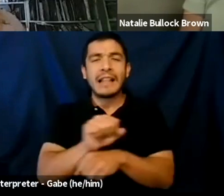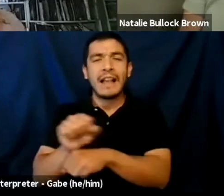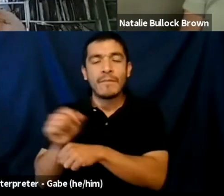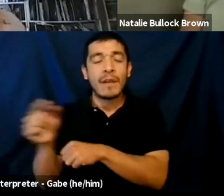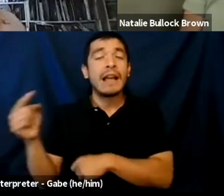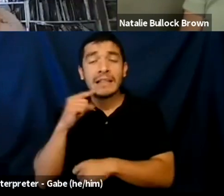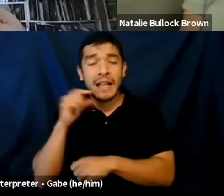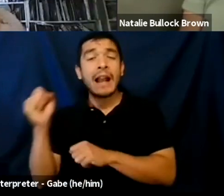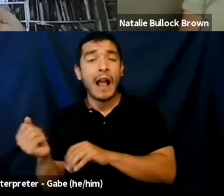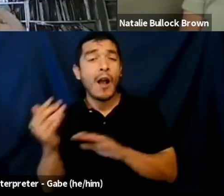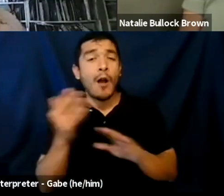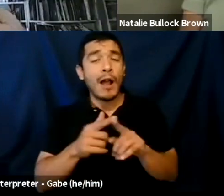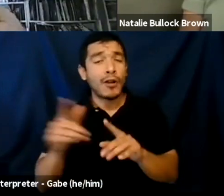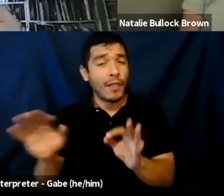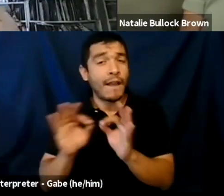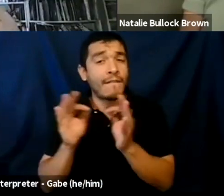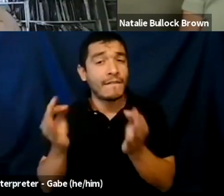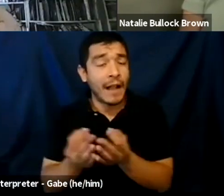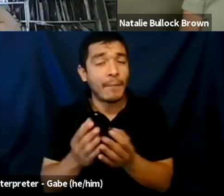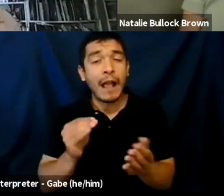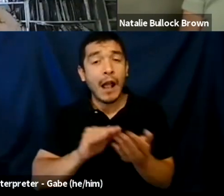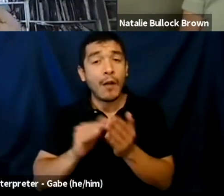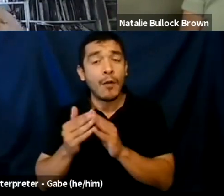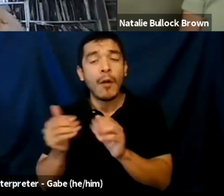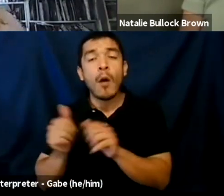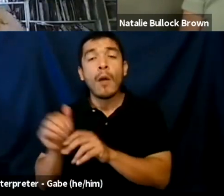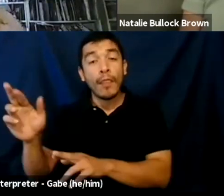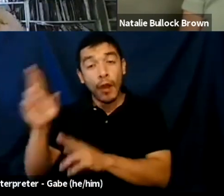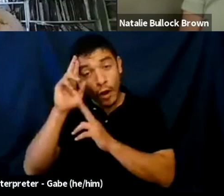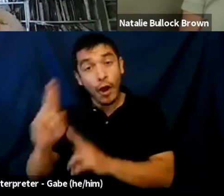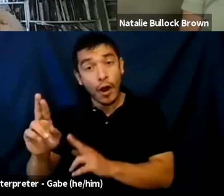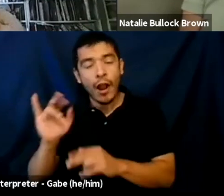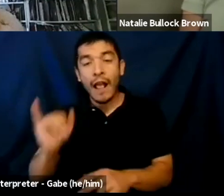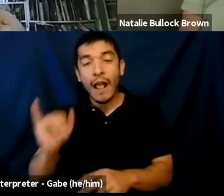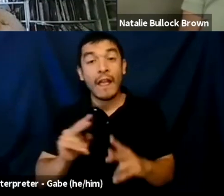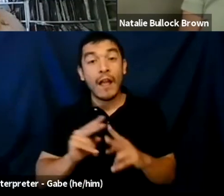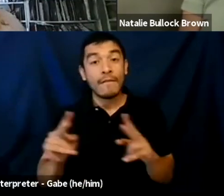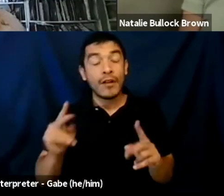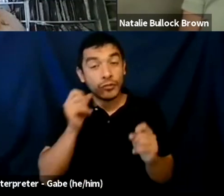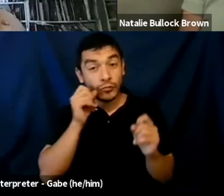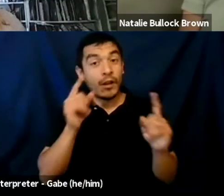and community with their honor intact. That was rather unprecedented and it was a really important move